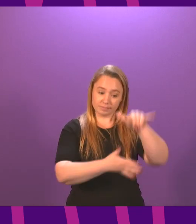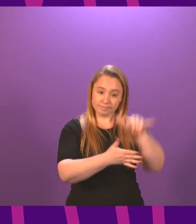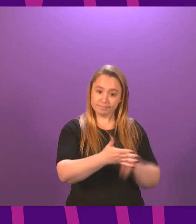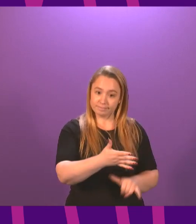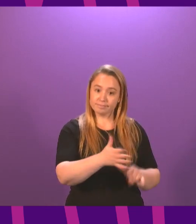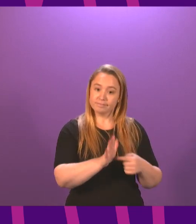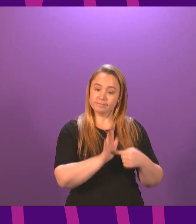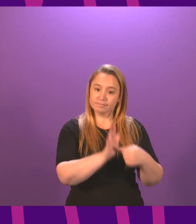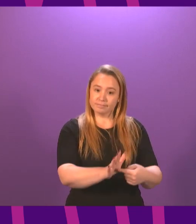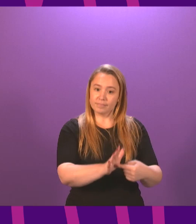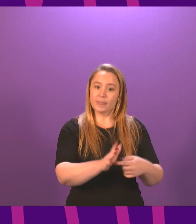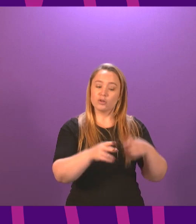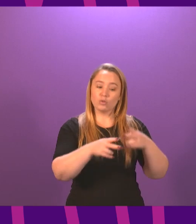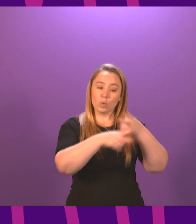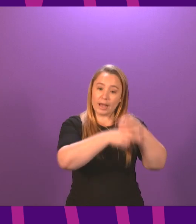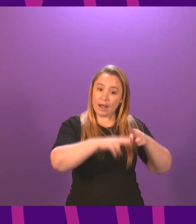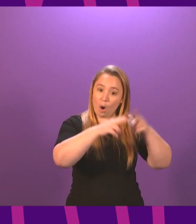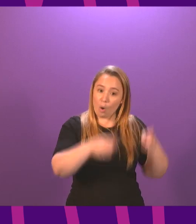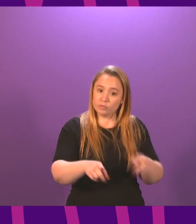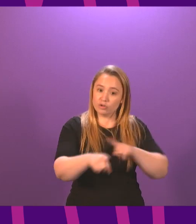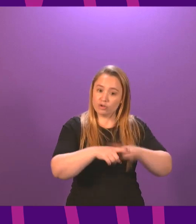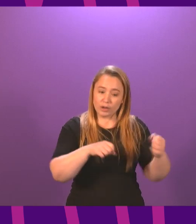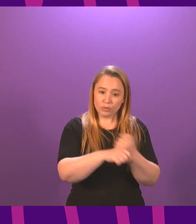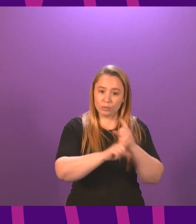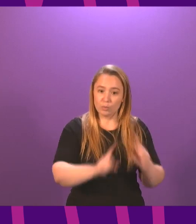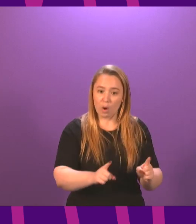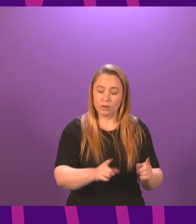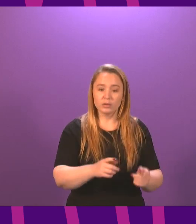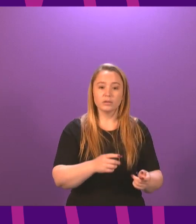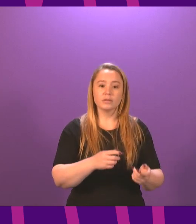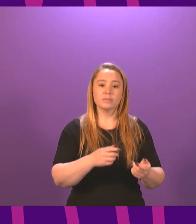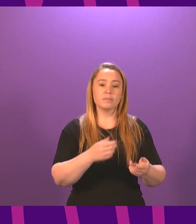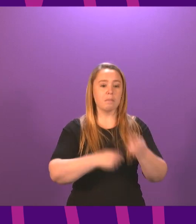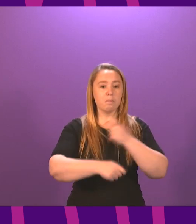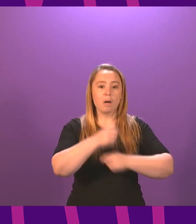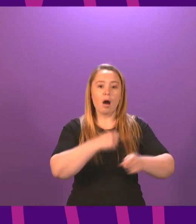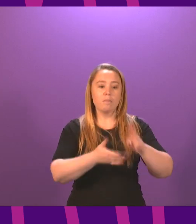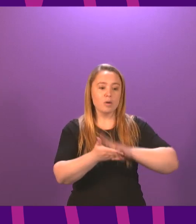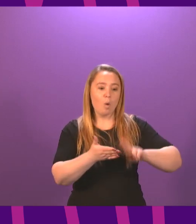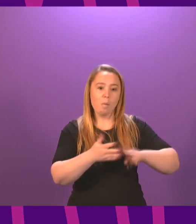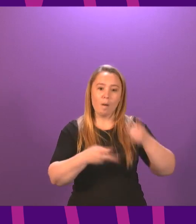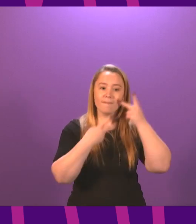public health directors are working with care homes to normalise—as far as possible—care